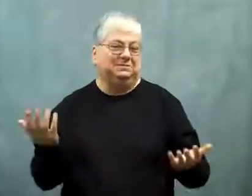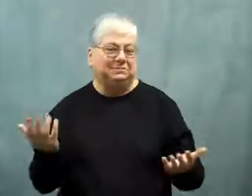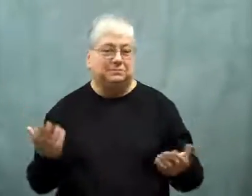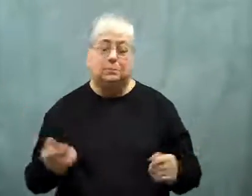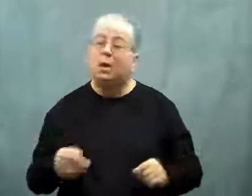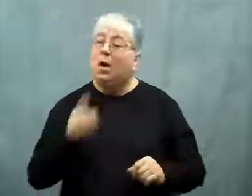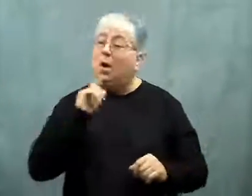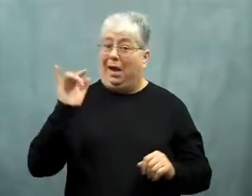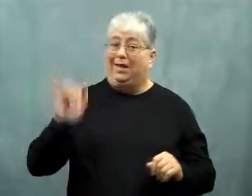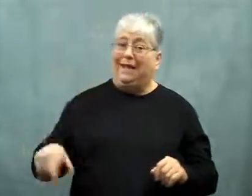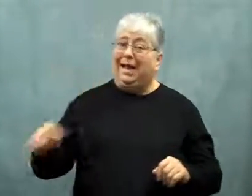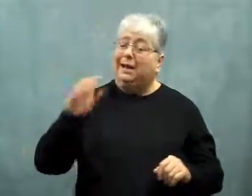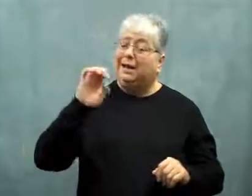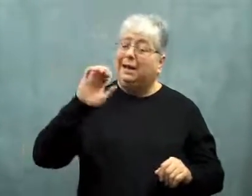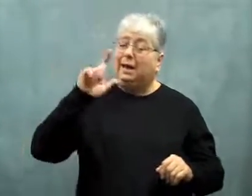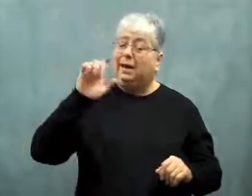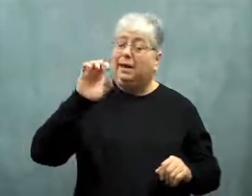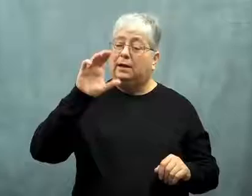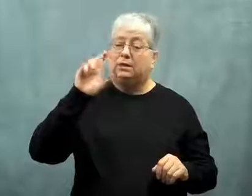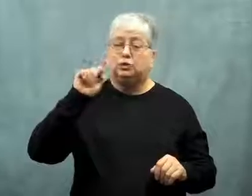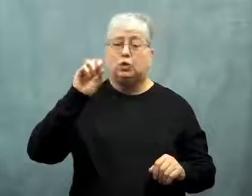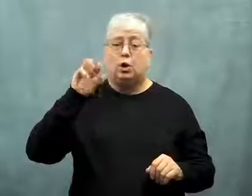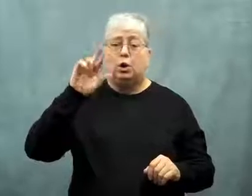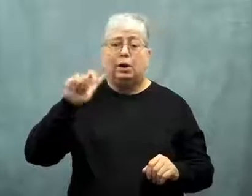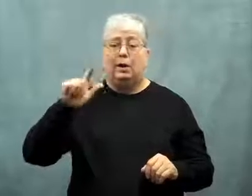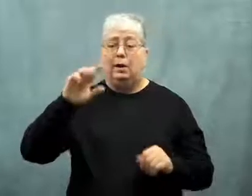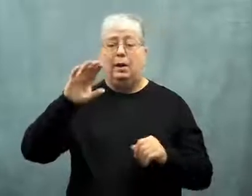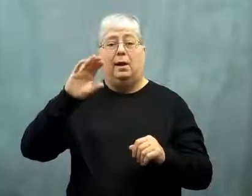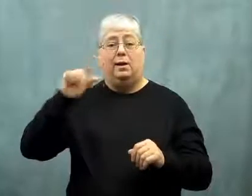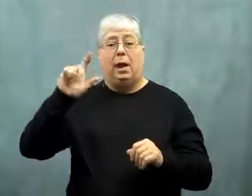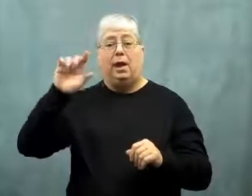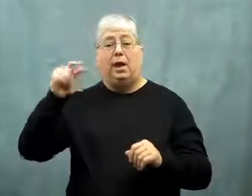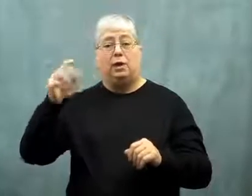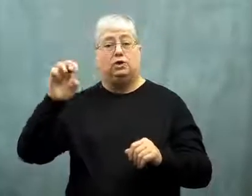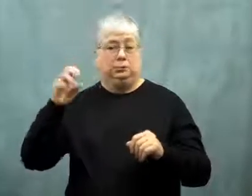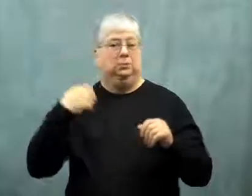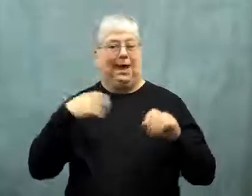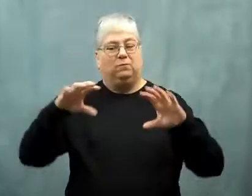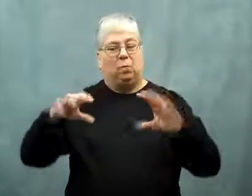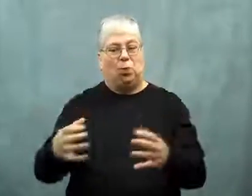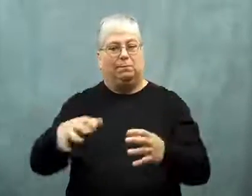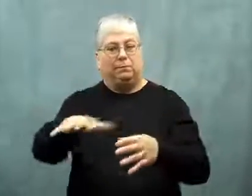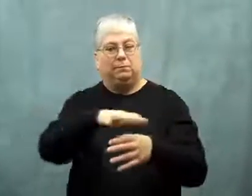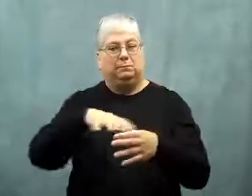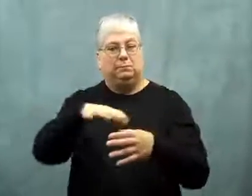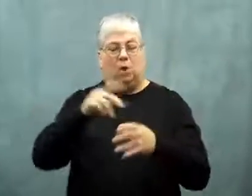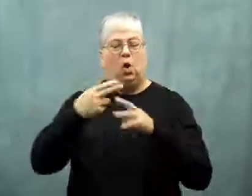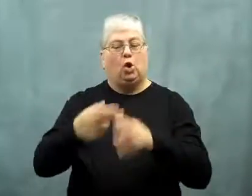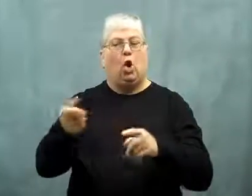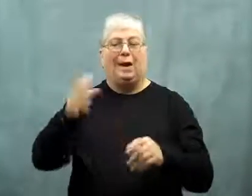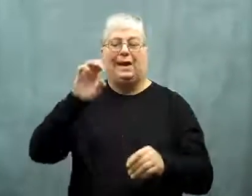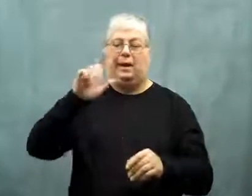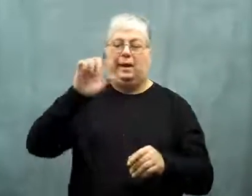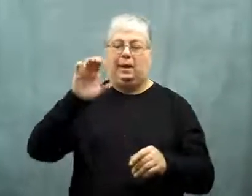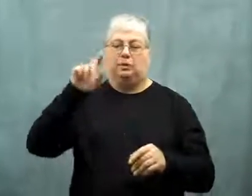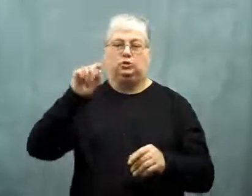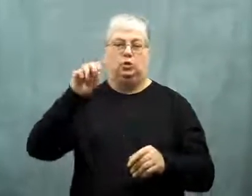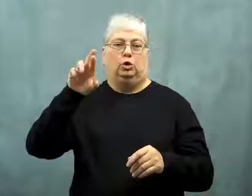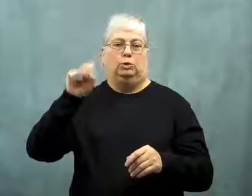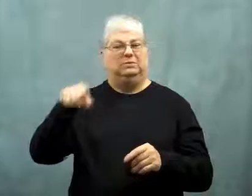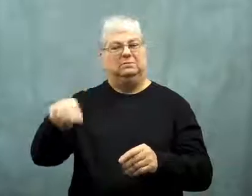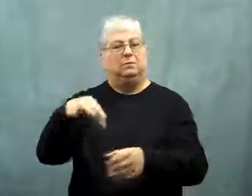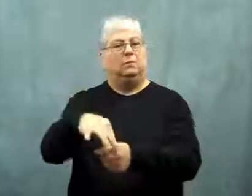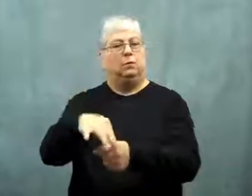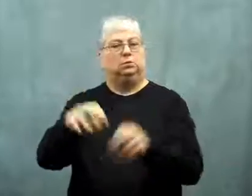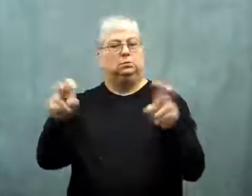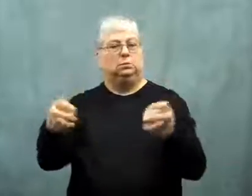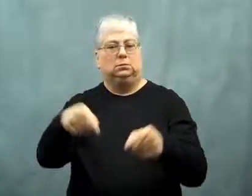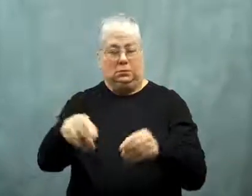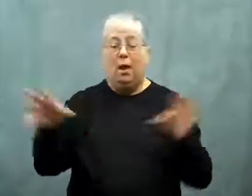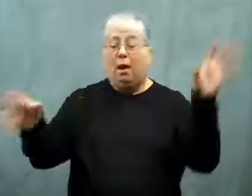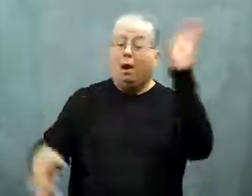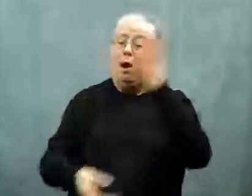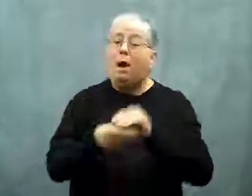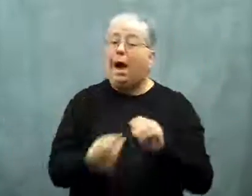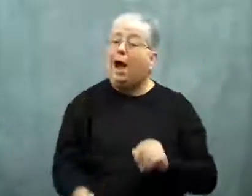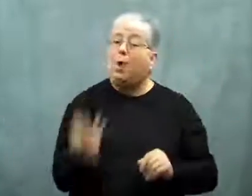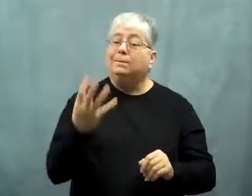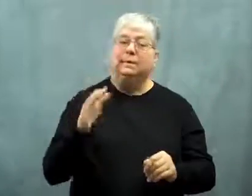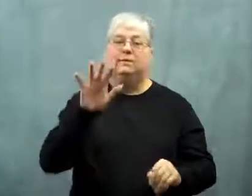The Electoral College consists of a group of electors who vote.